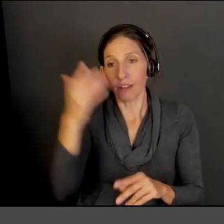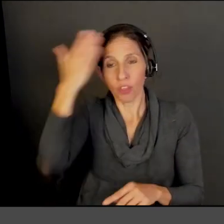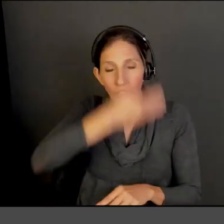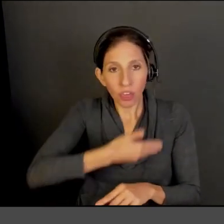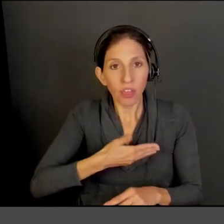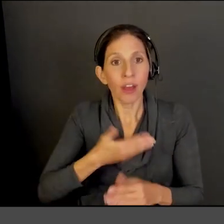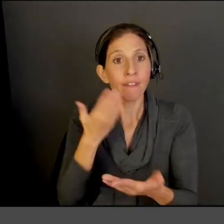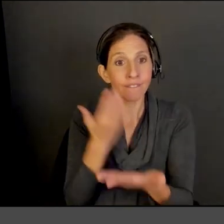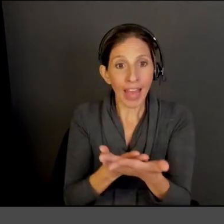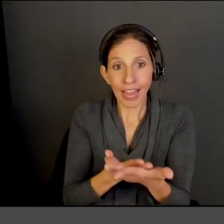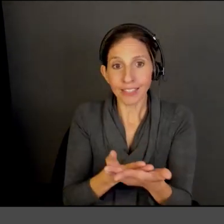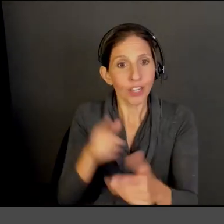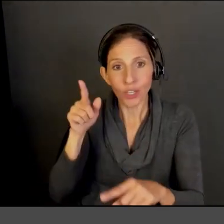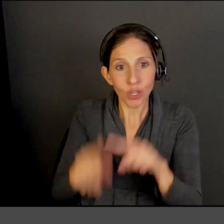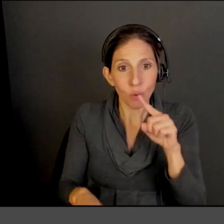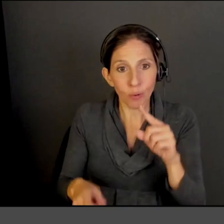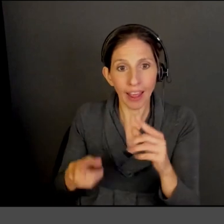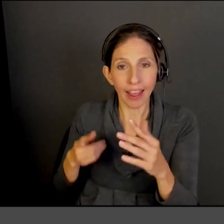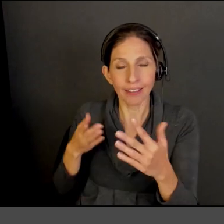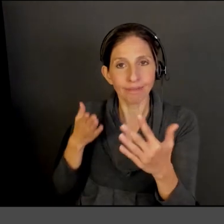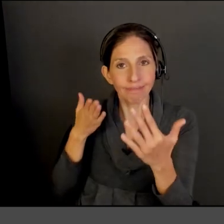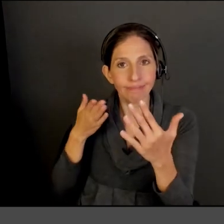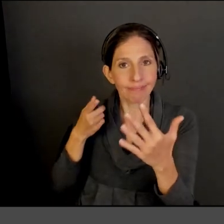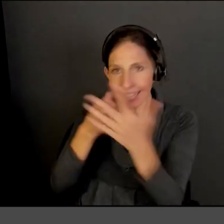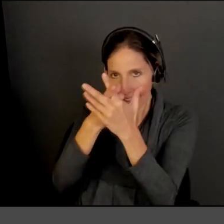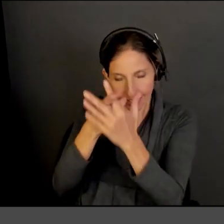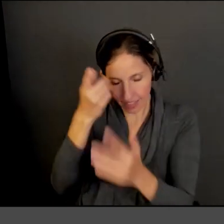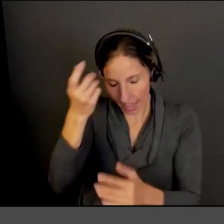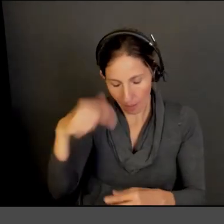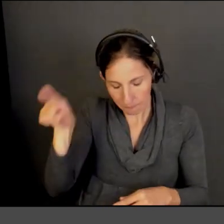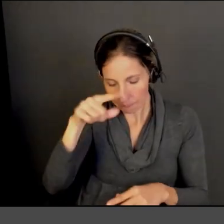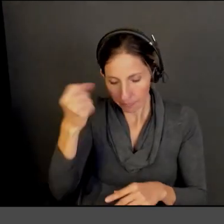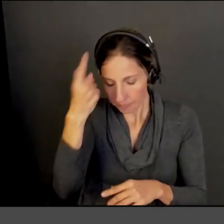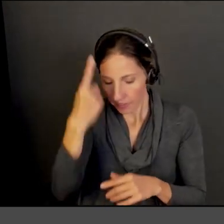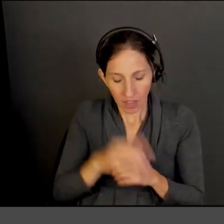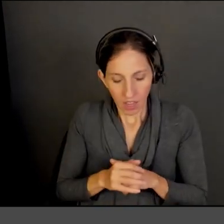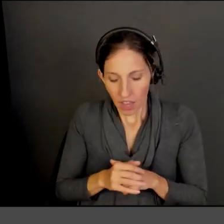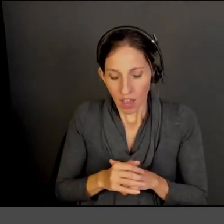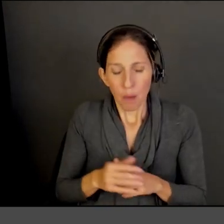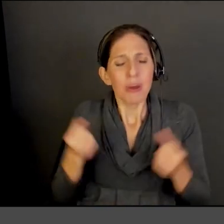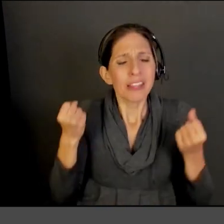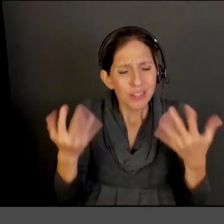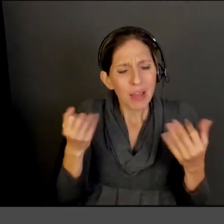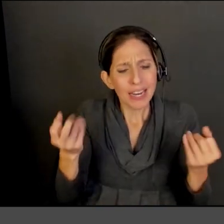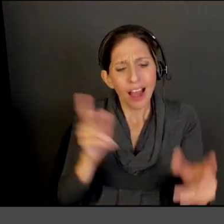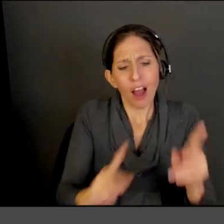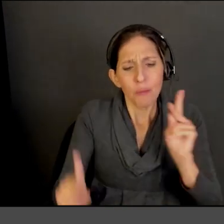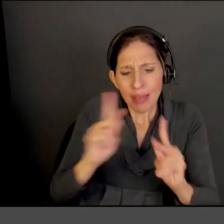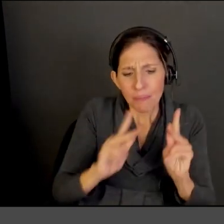BUT THERE ARE SO MANY OTHER PEOPLE WHO JUST WANT TO KNOW, HOW DID WE GET HERE? WHAT IS THIS?